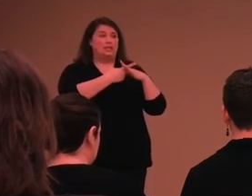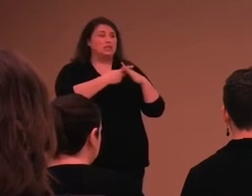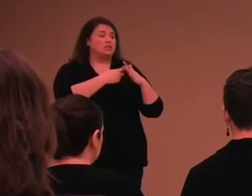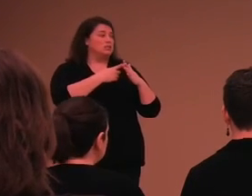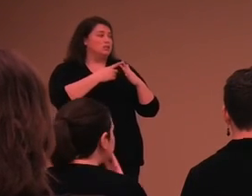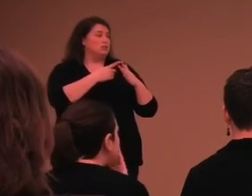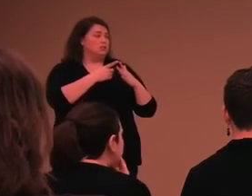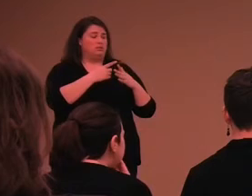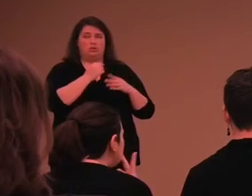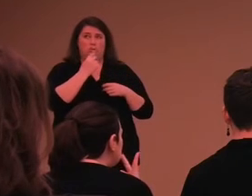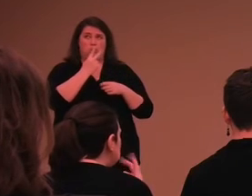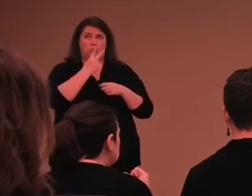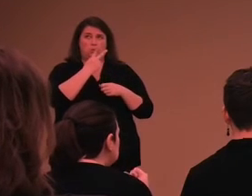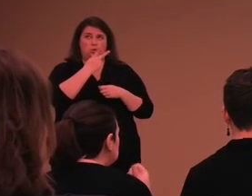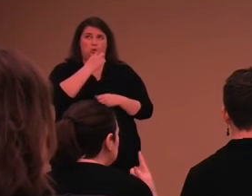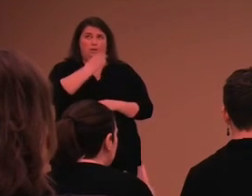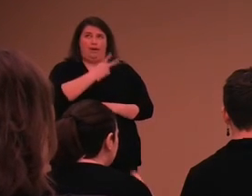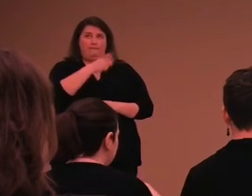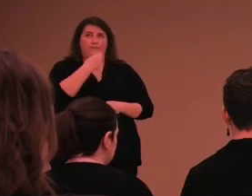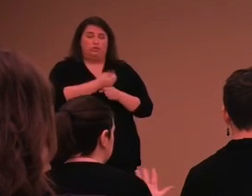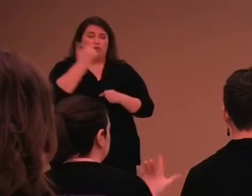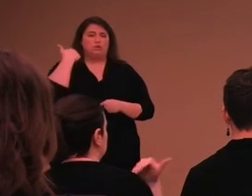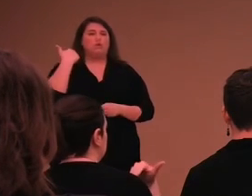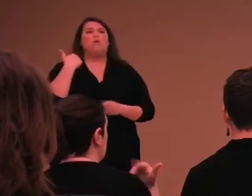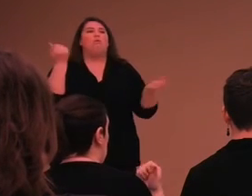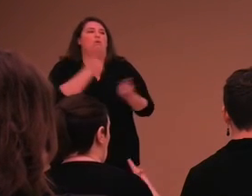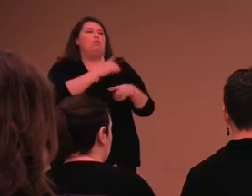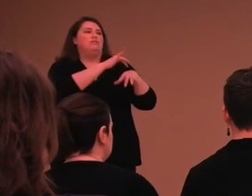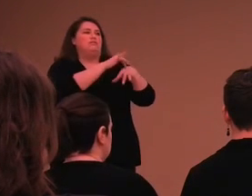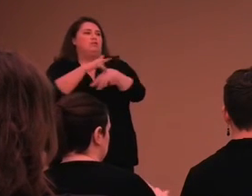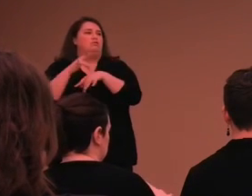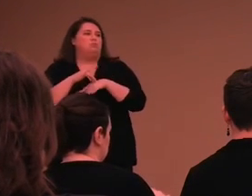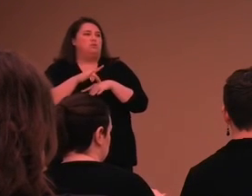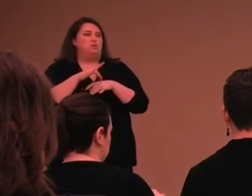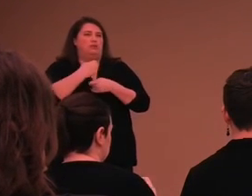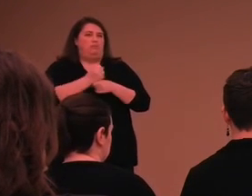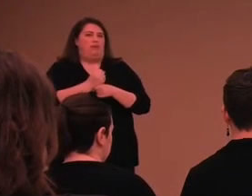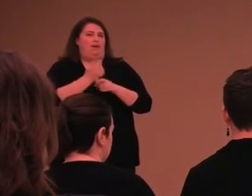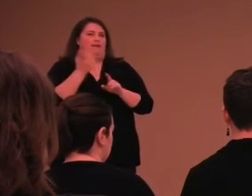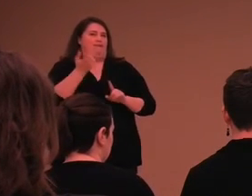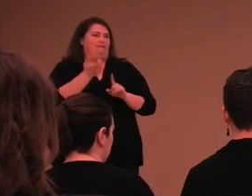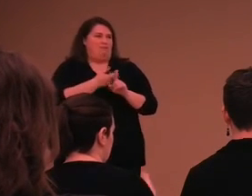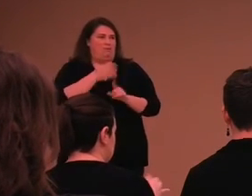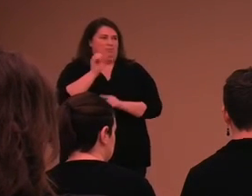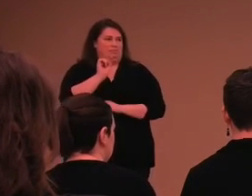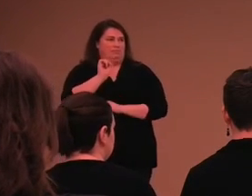Two and a half years ago all of the touchable 's were made by our same staff that puts together the exhibit